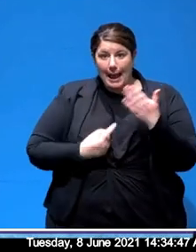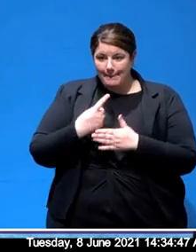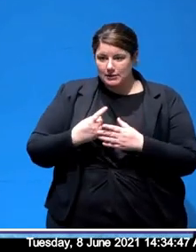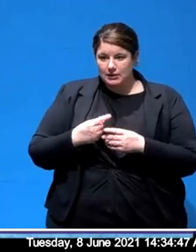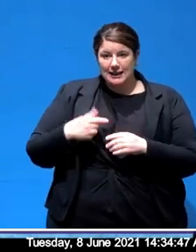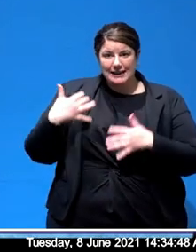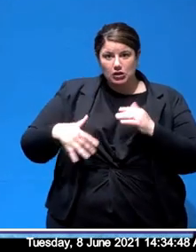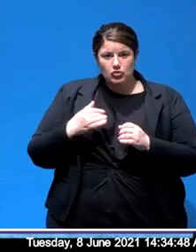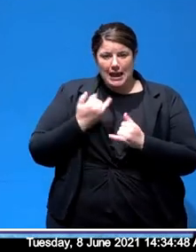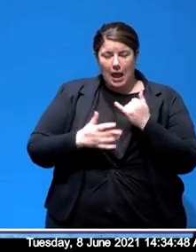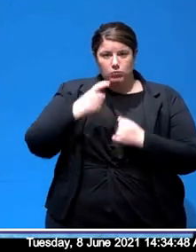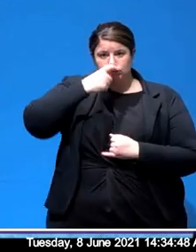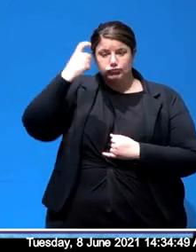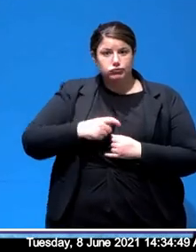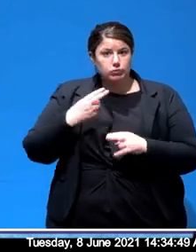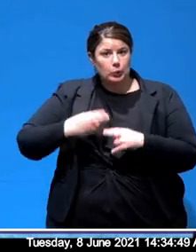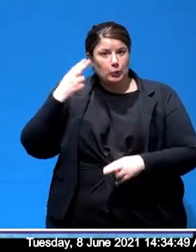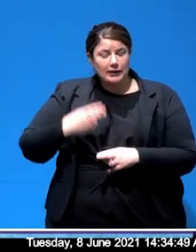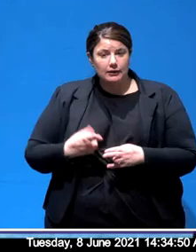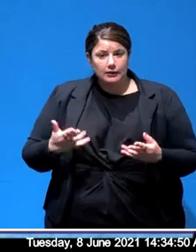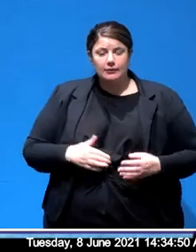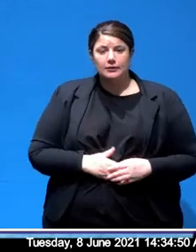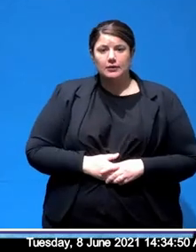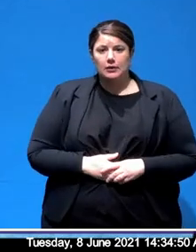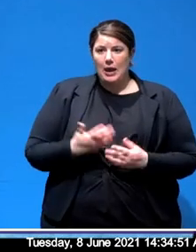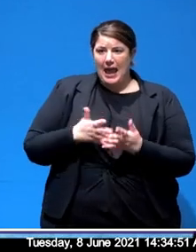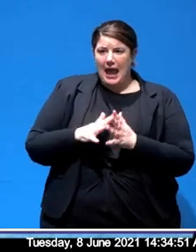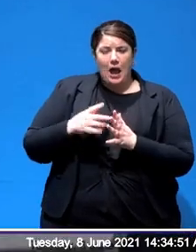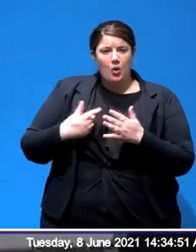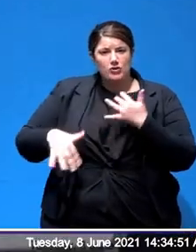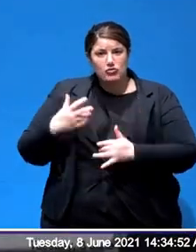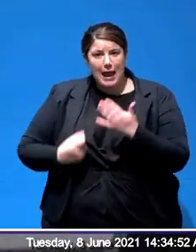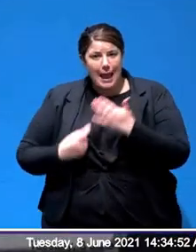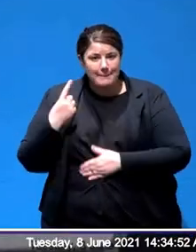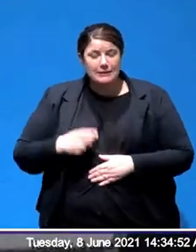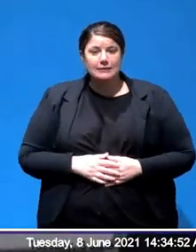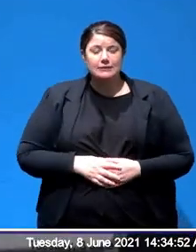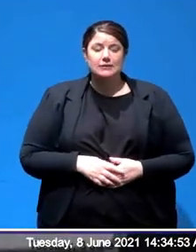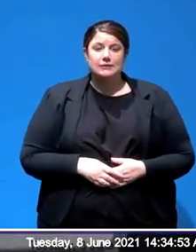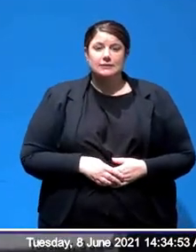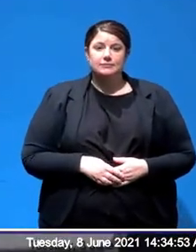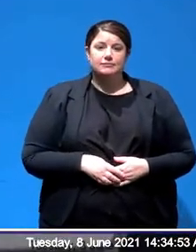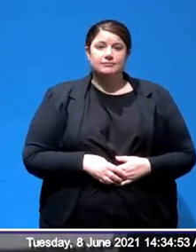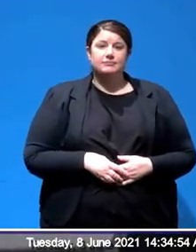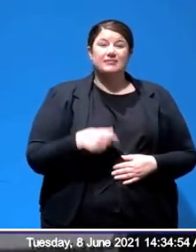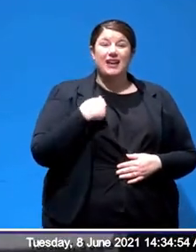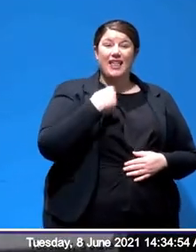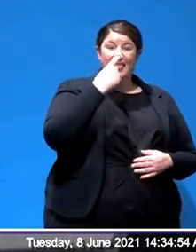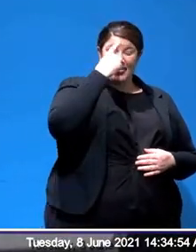might have been caused? I think because it was seen initially as a small bruise, it was